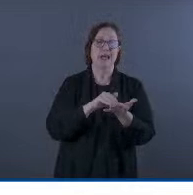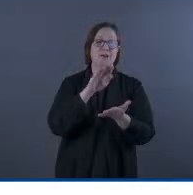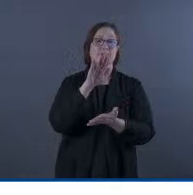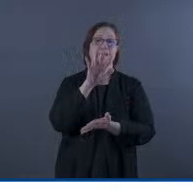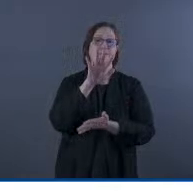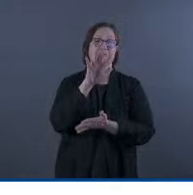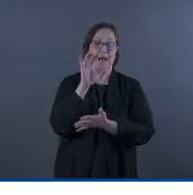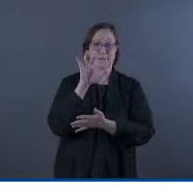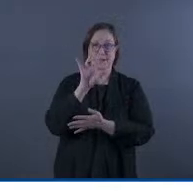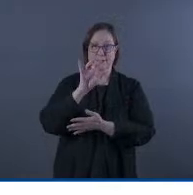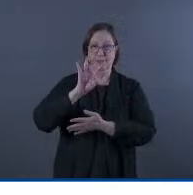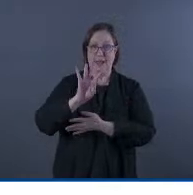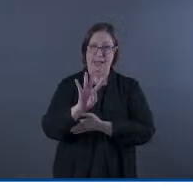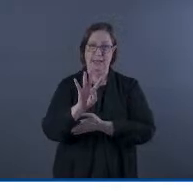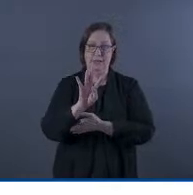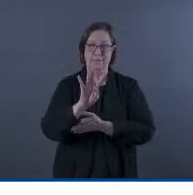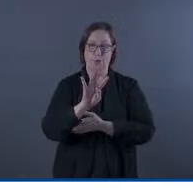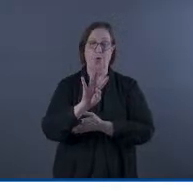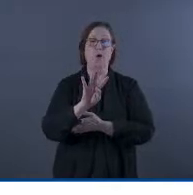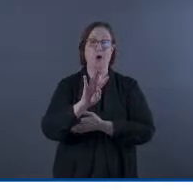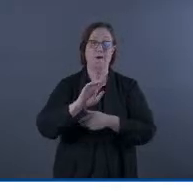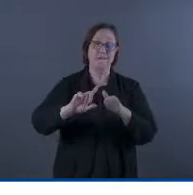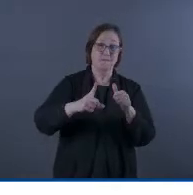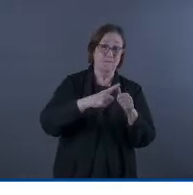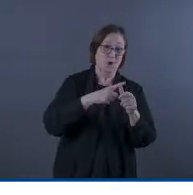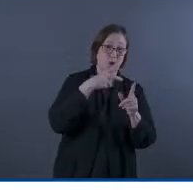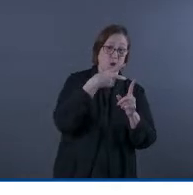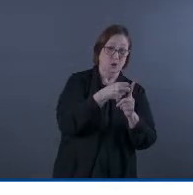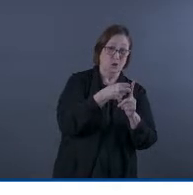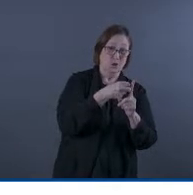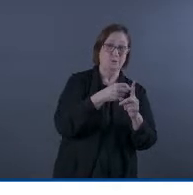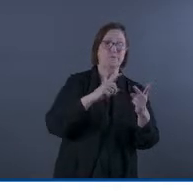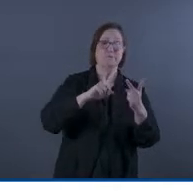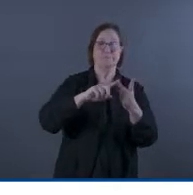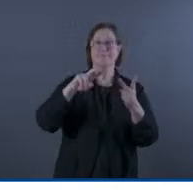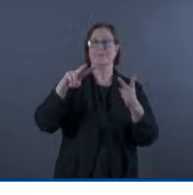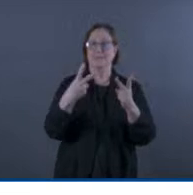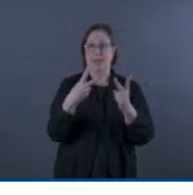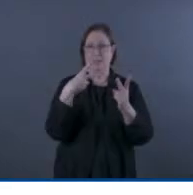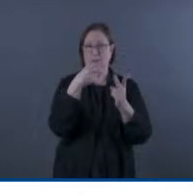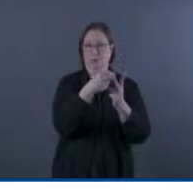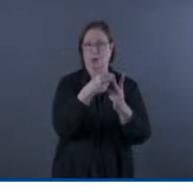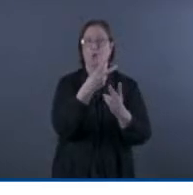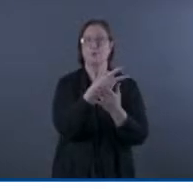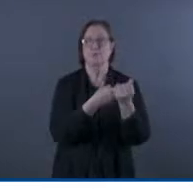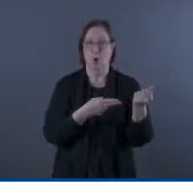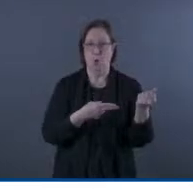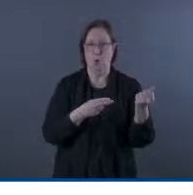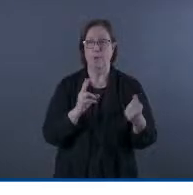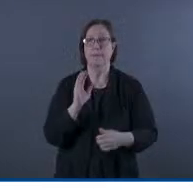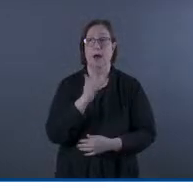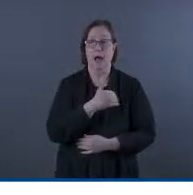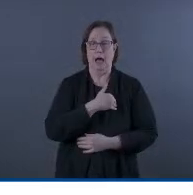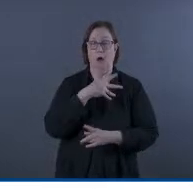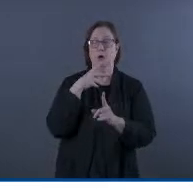both prime and second boost doses. Our vaccines have been Moderna and Pfizer,